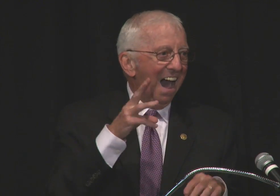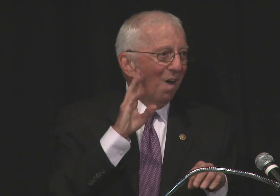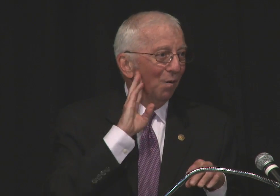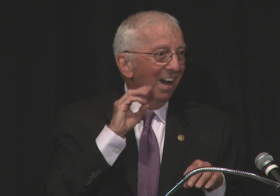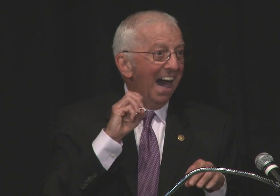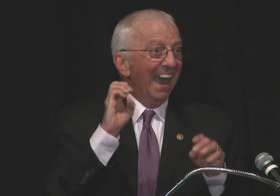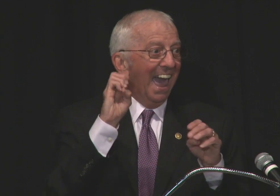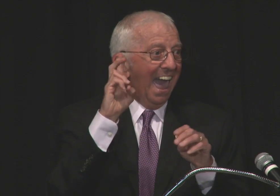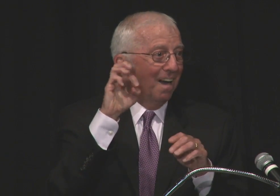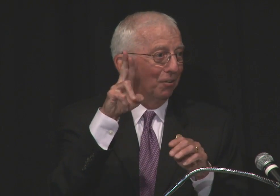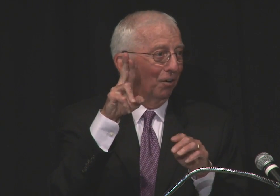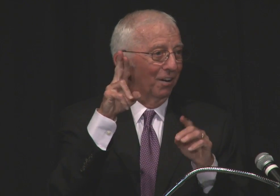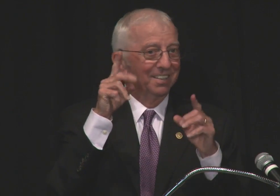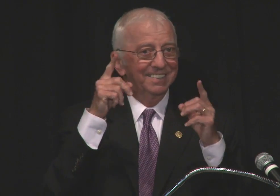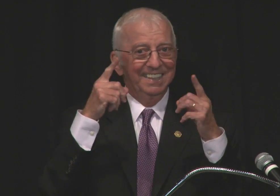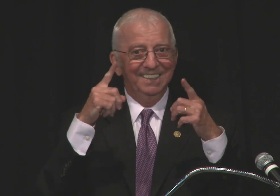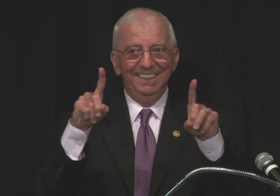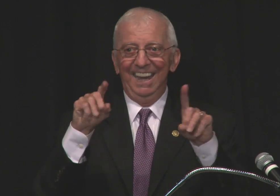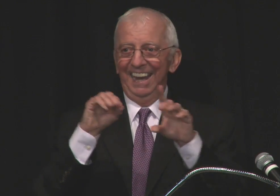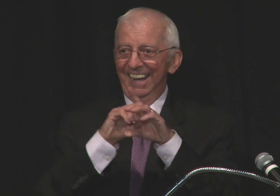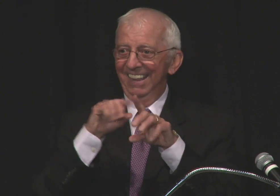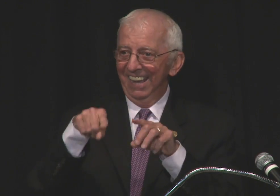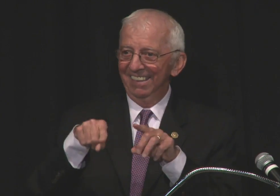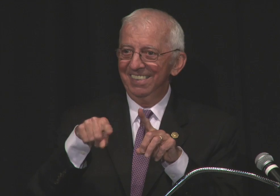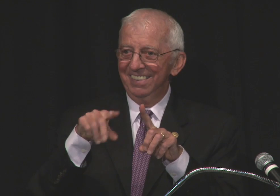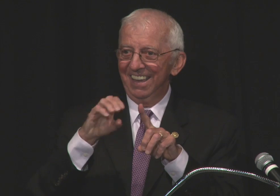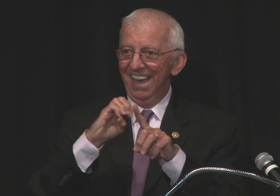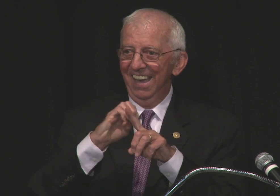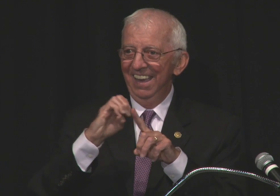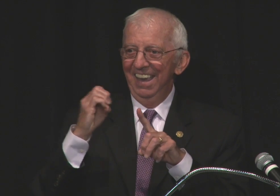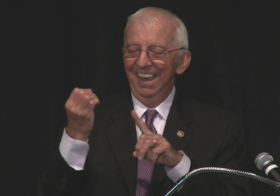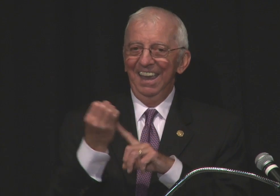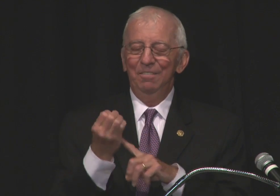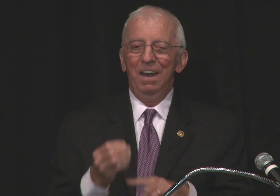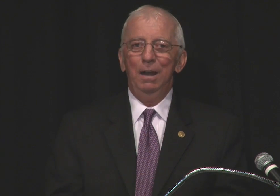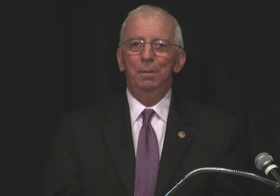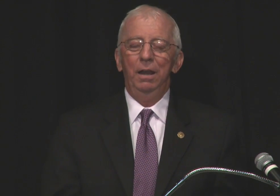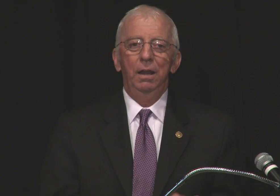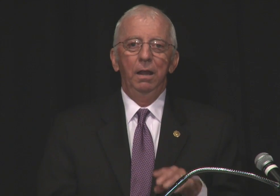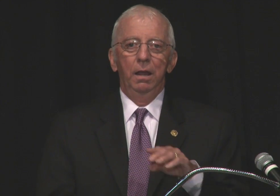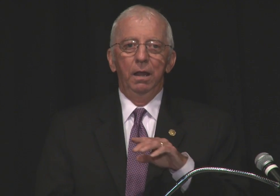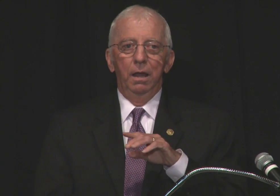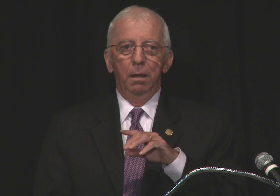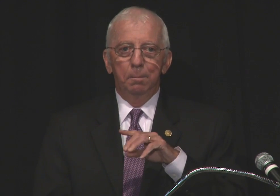How will I ever succeed in this environment?"